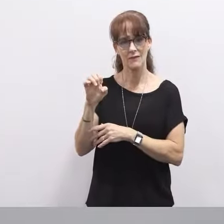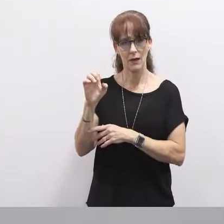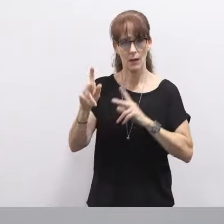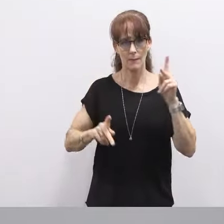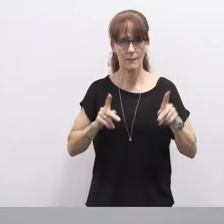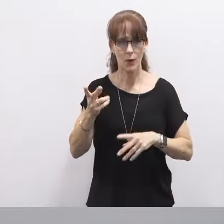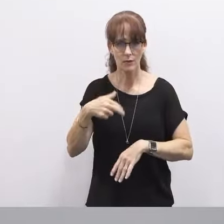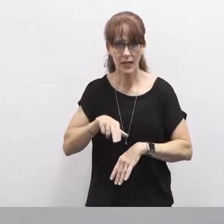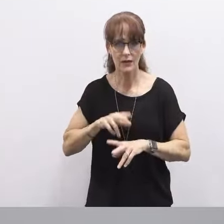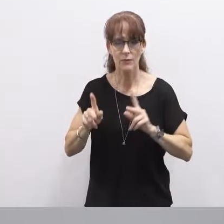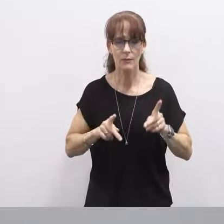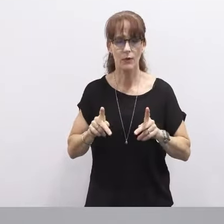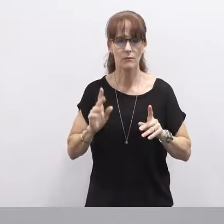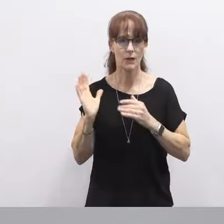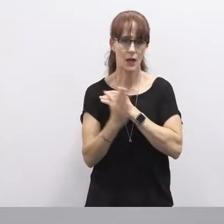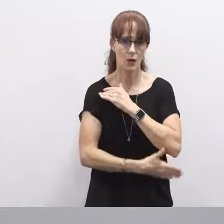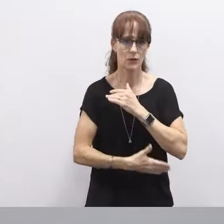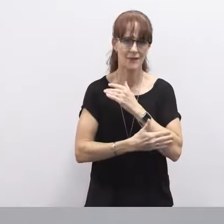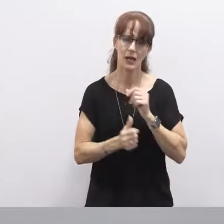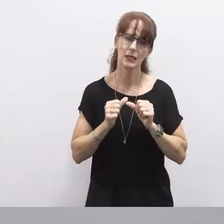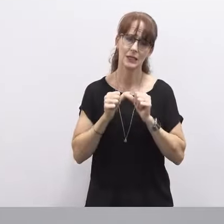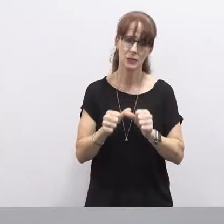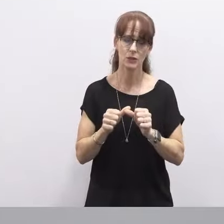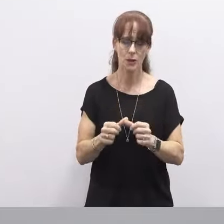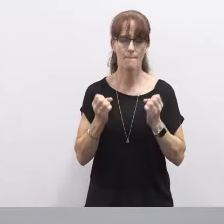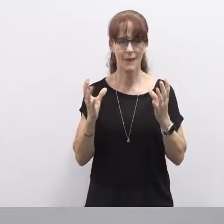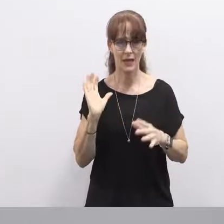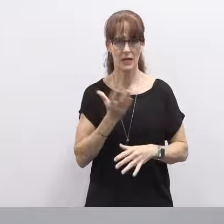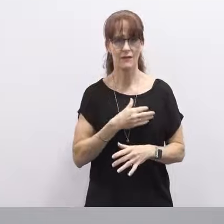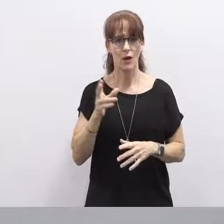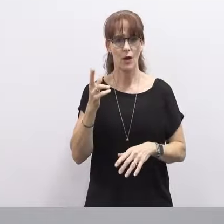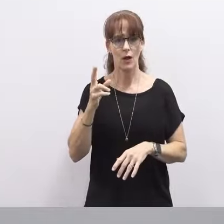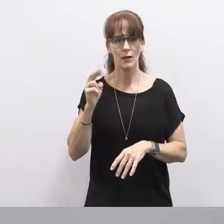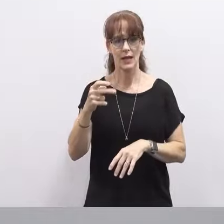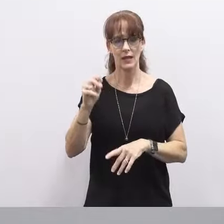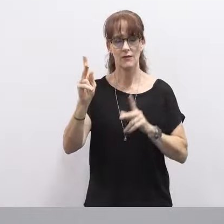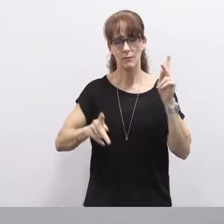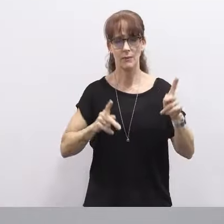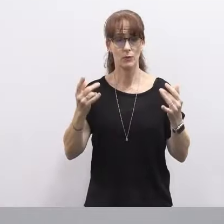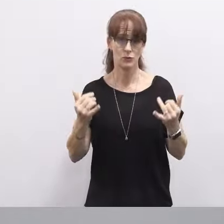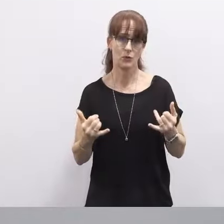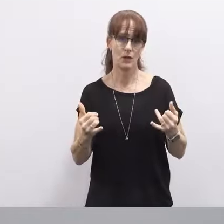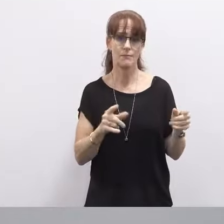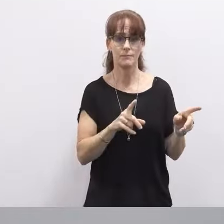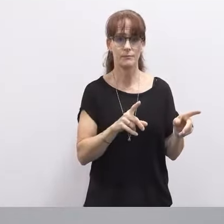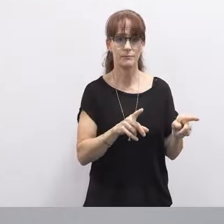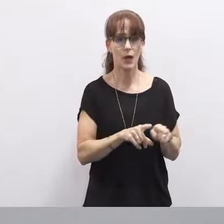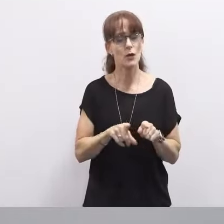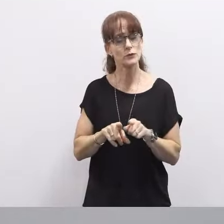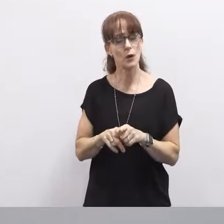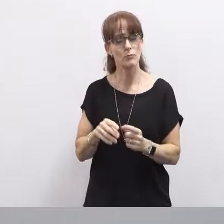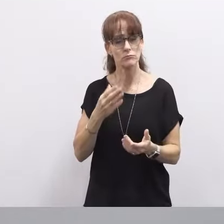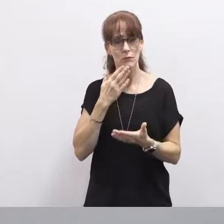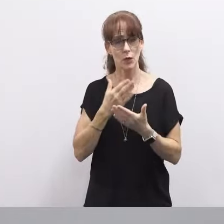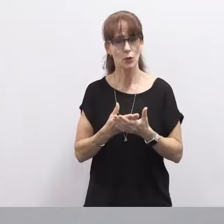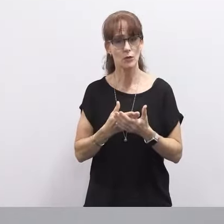And that continue to face many of our native people today. But it's also a good opportunity to highlight the efforts